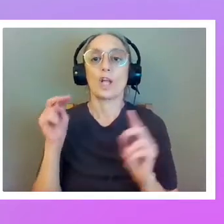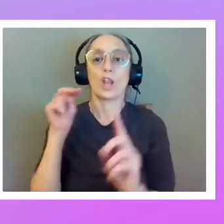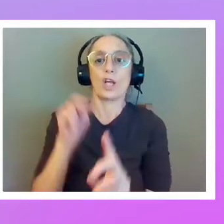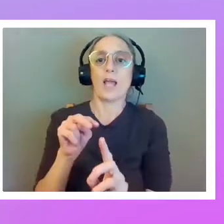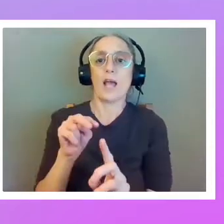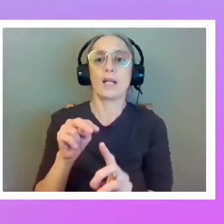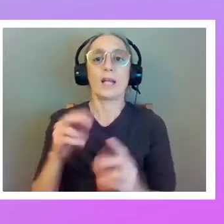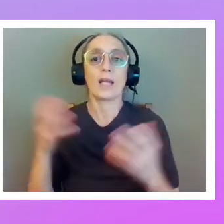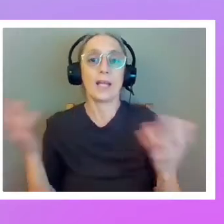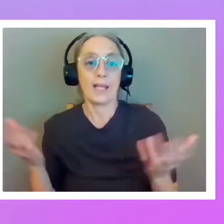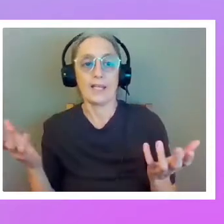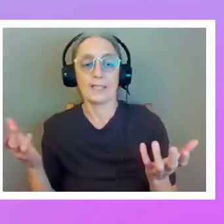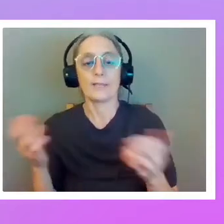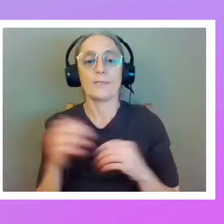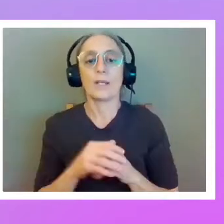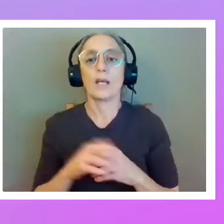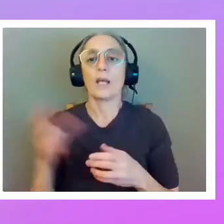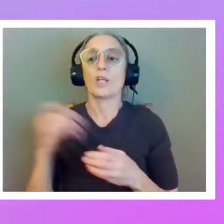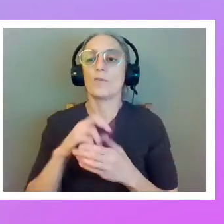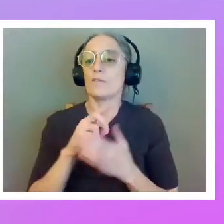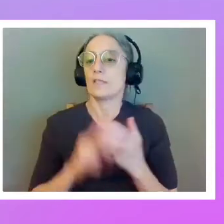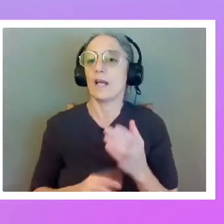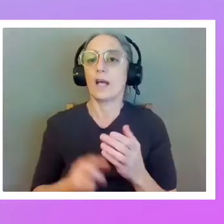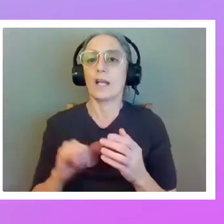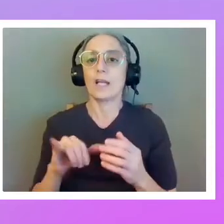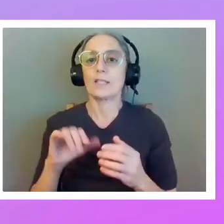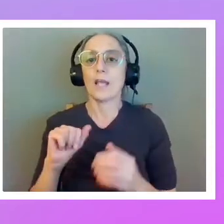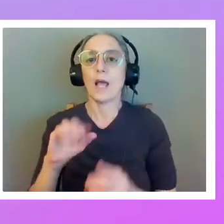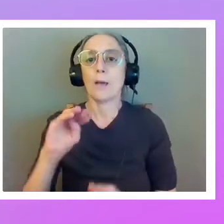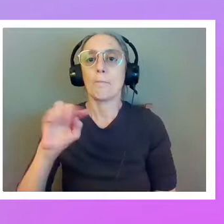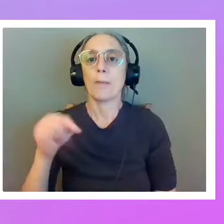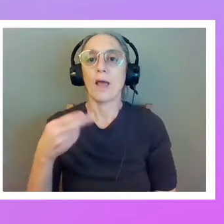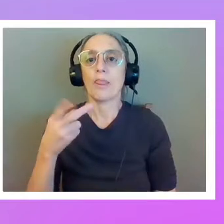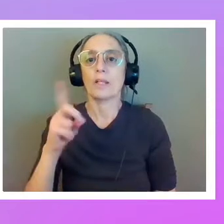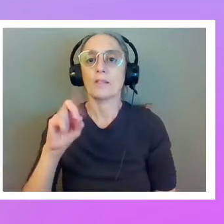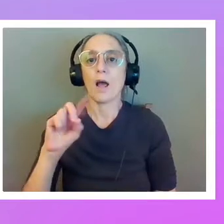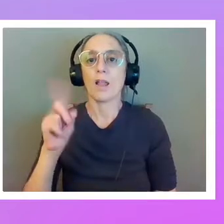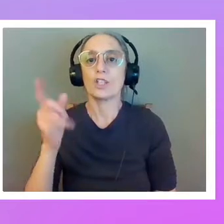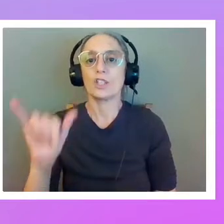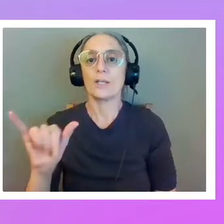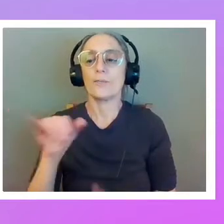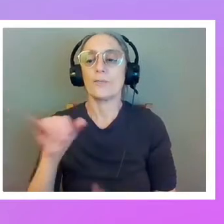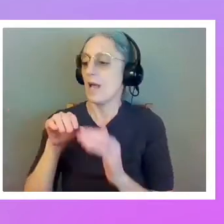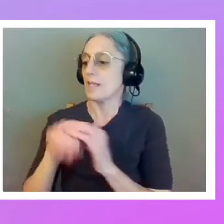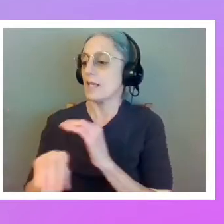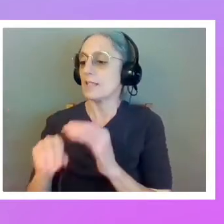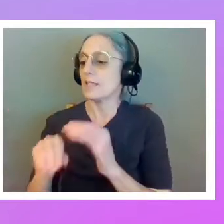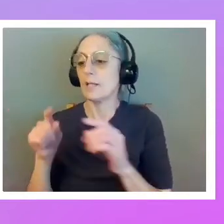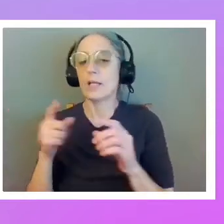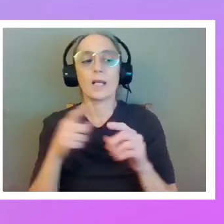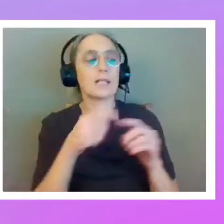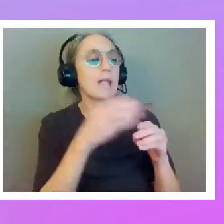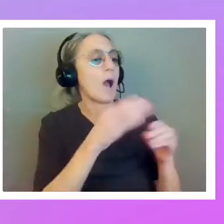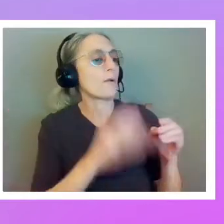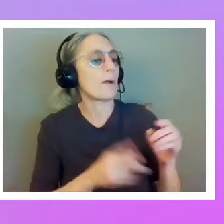inclusive design is a methodology and accessibility is an outcome of that methodology, if that makes sense.